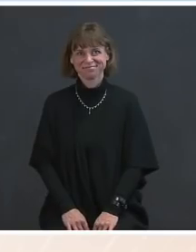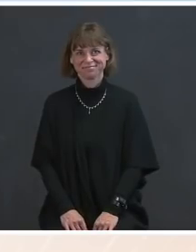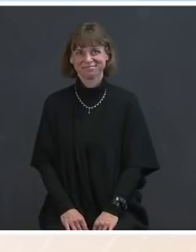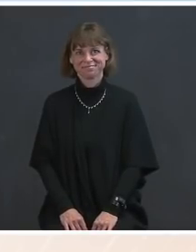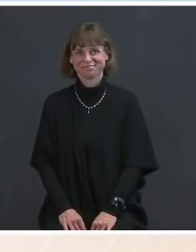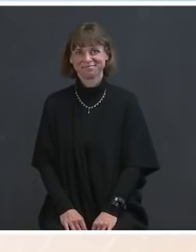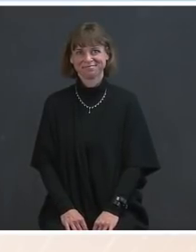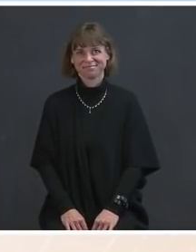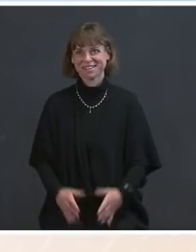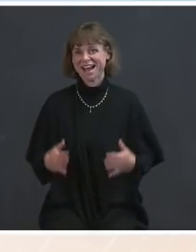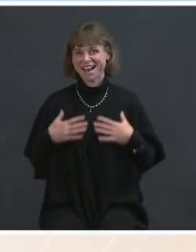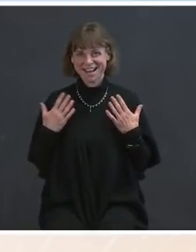Ms. Psaki: Happy Monday.